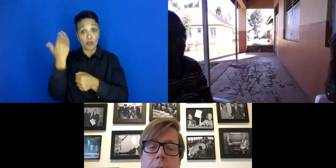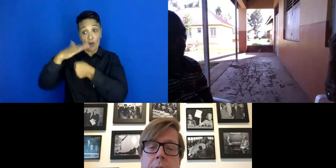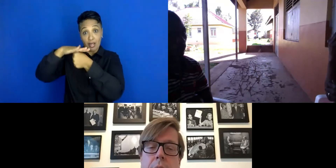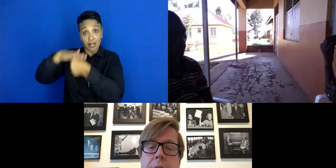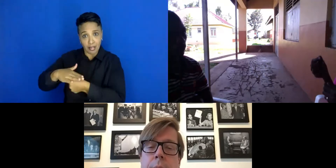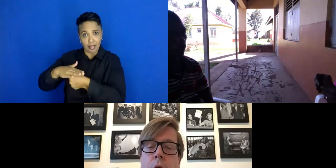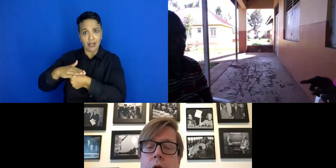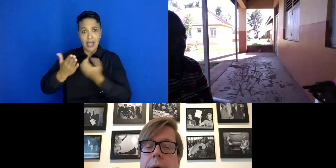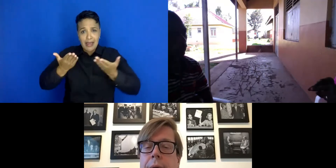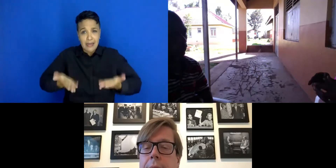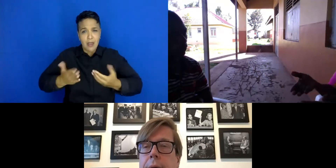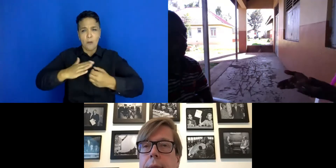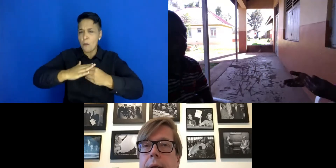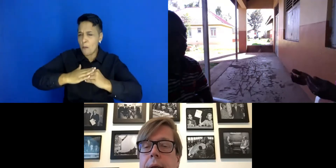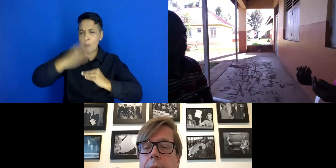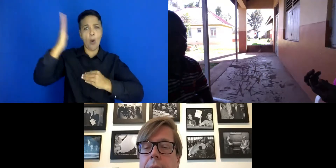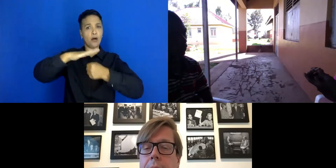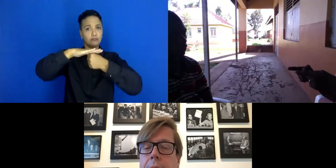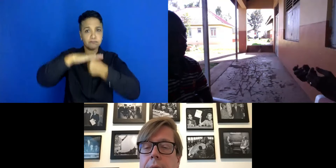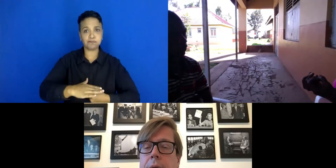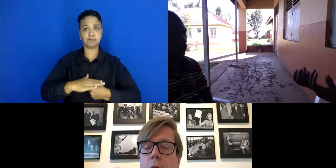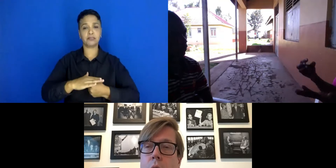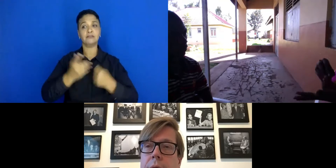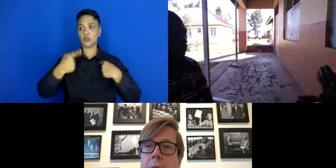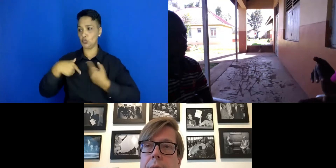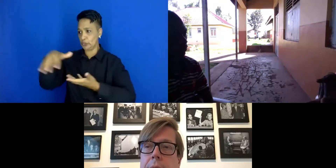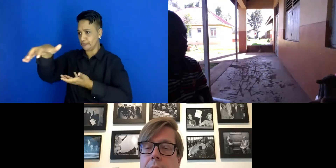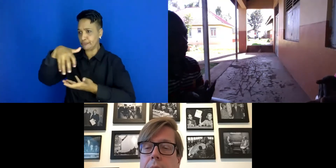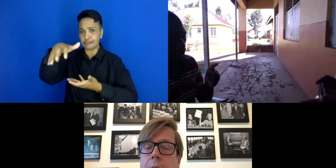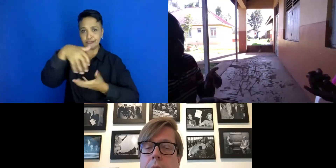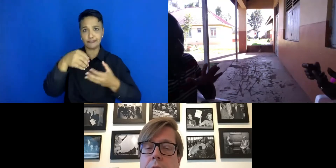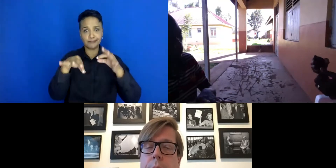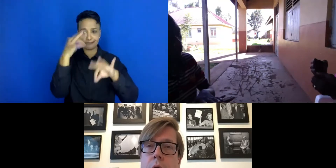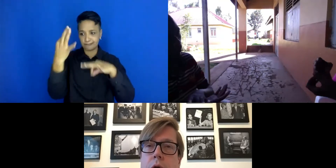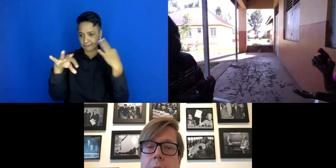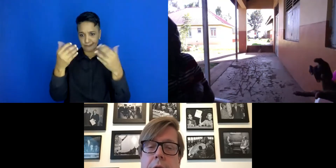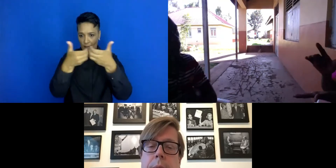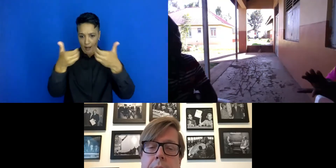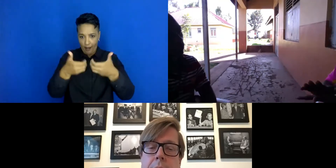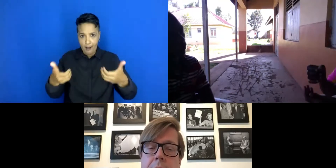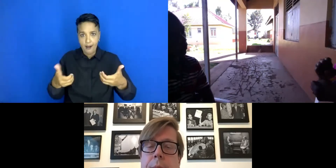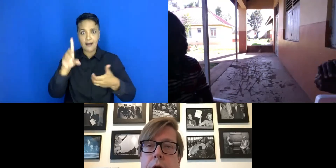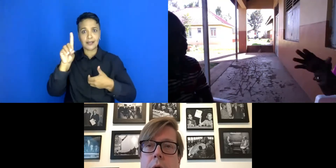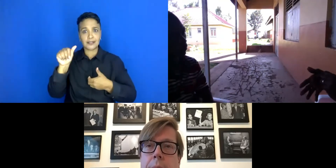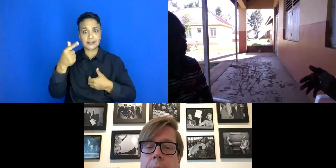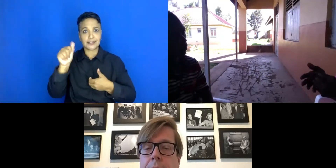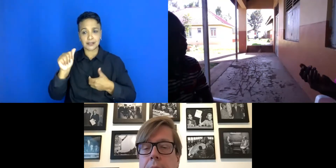there is emerging data indicating that the code with 19 response has been especially biased